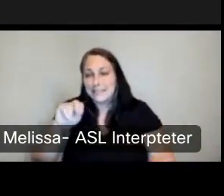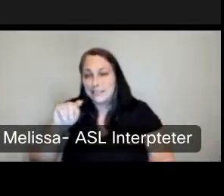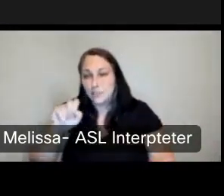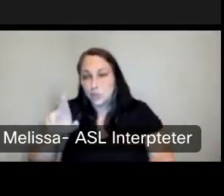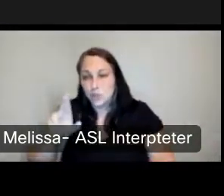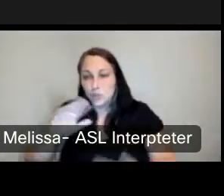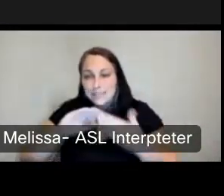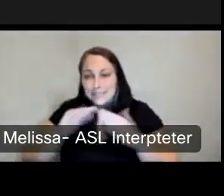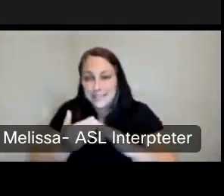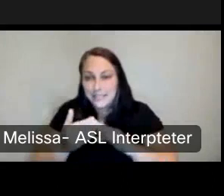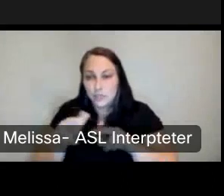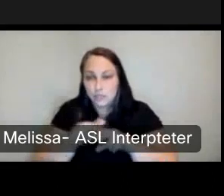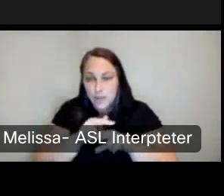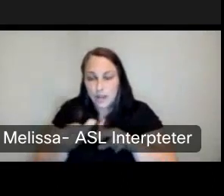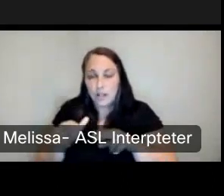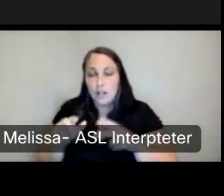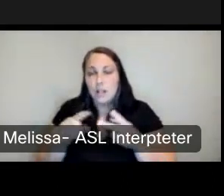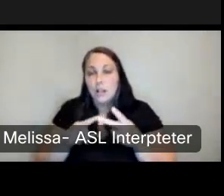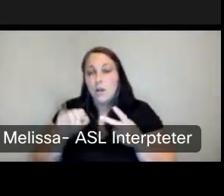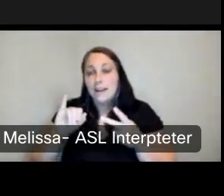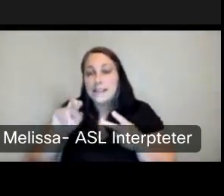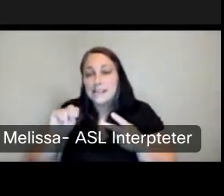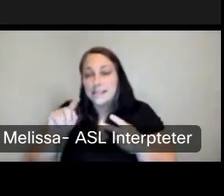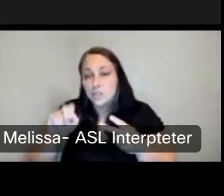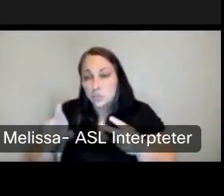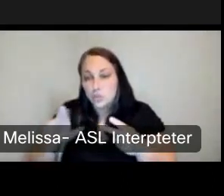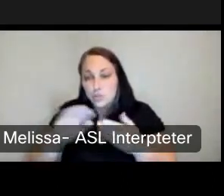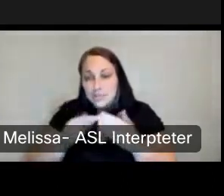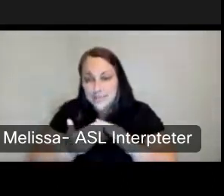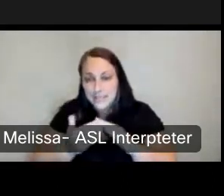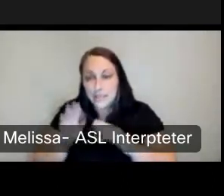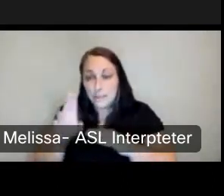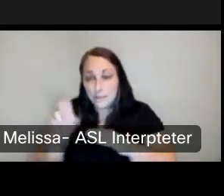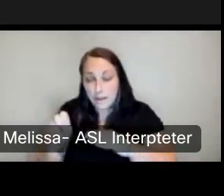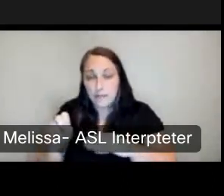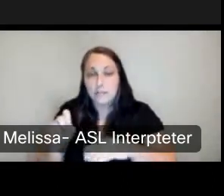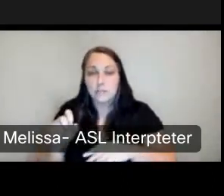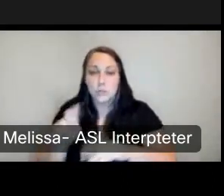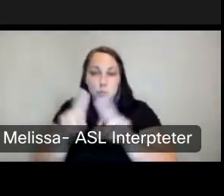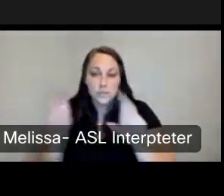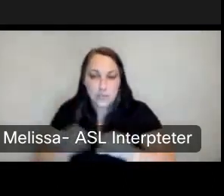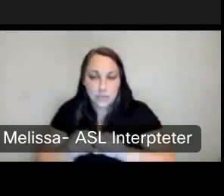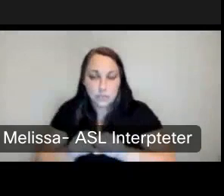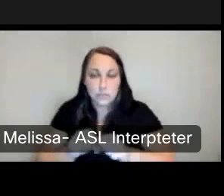um an Intercity bus that's a repeating station you have some of the specific amenities of